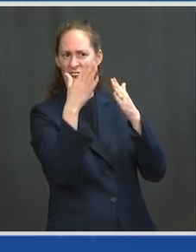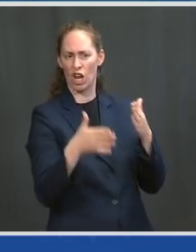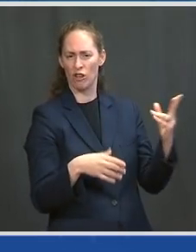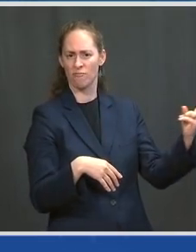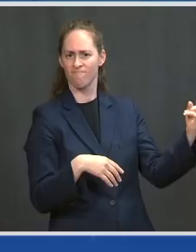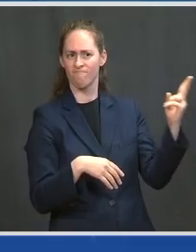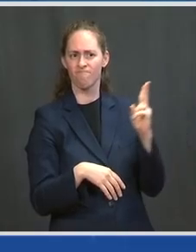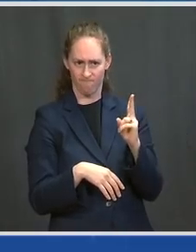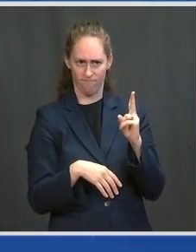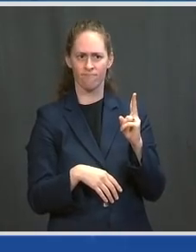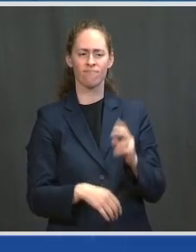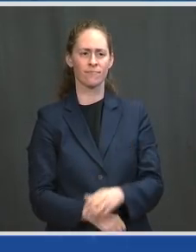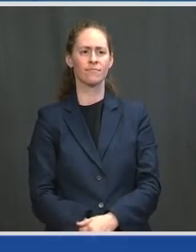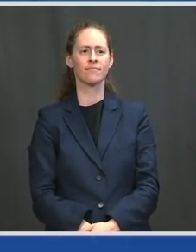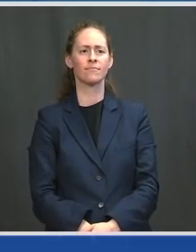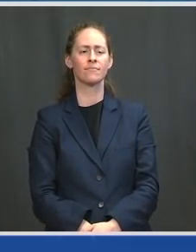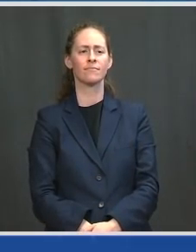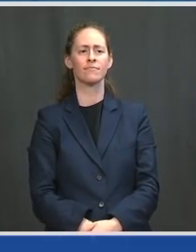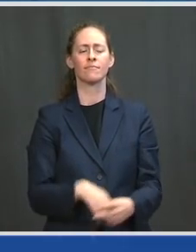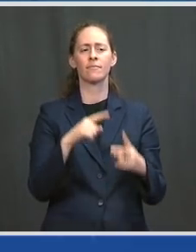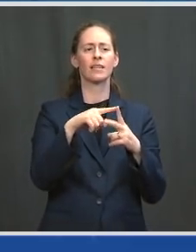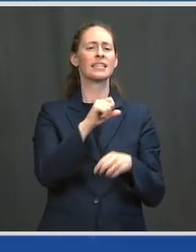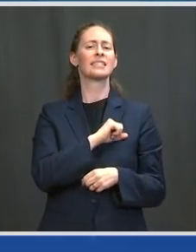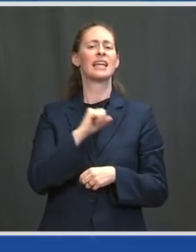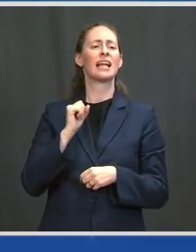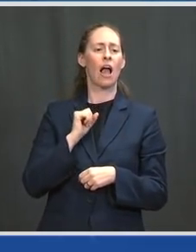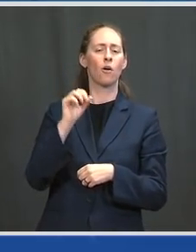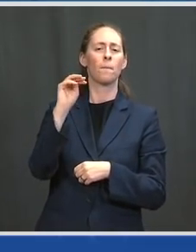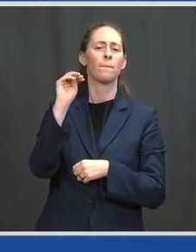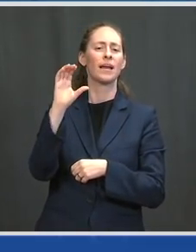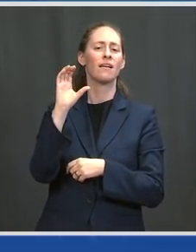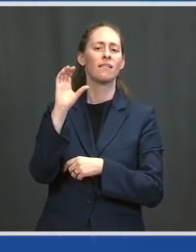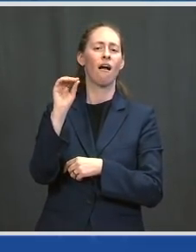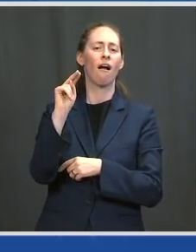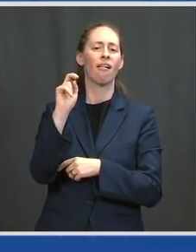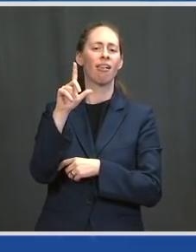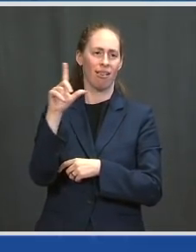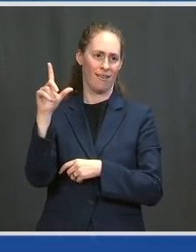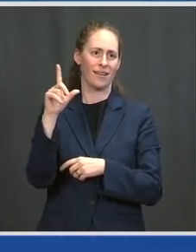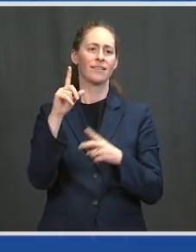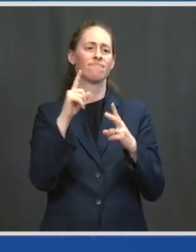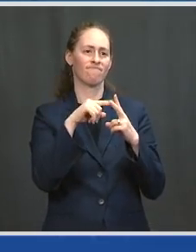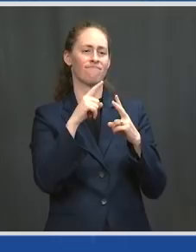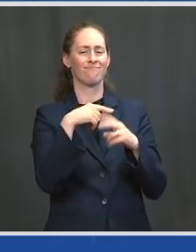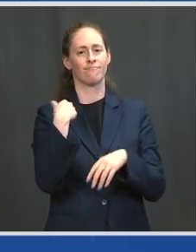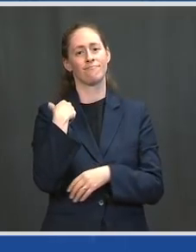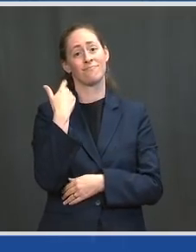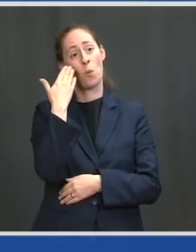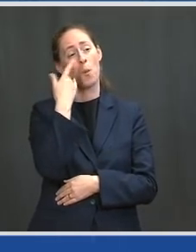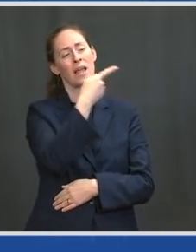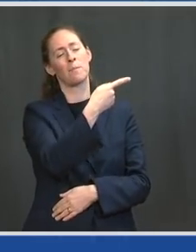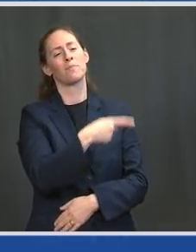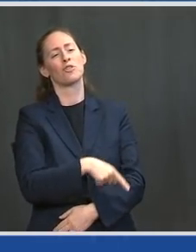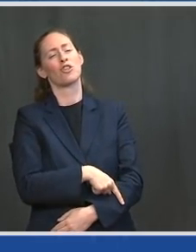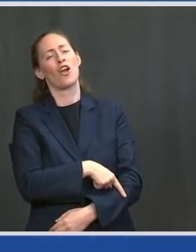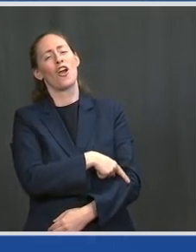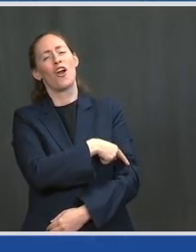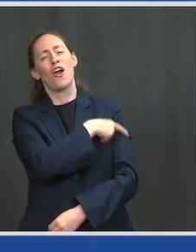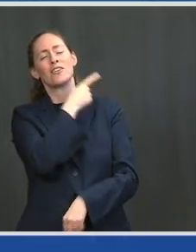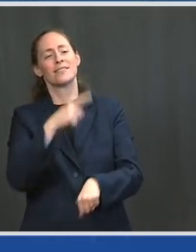or Senator McConnell, who I've known a long, long time and worked with. I've been meeting with bipartisan leaders